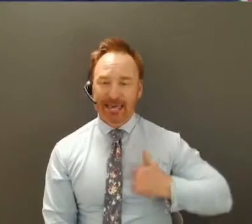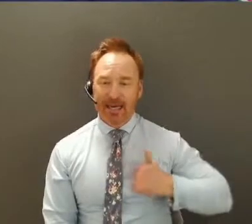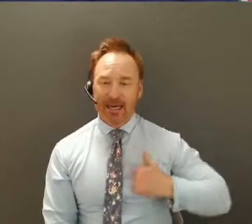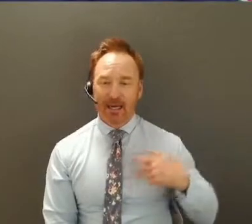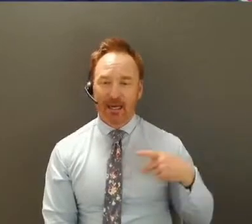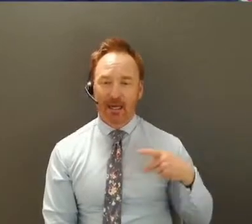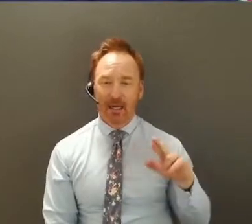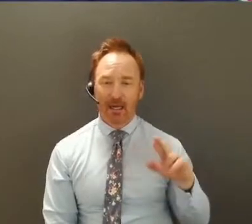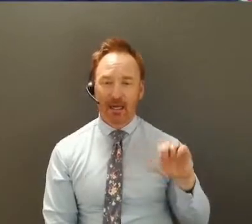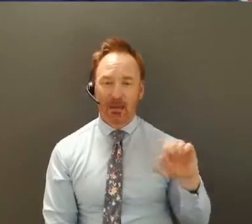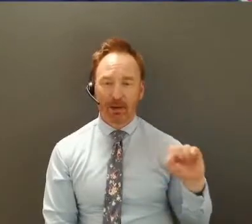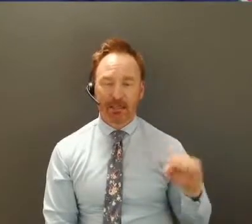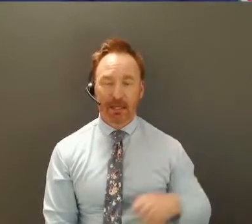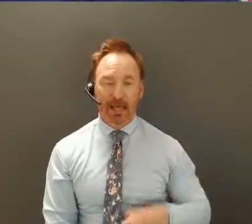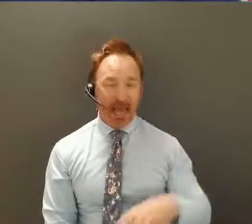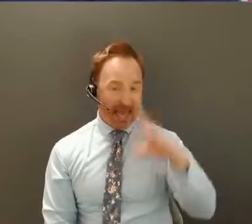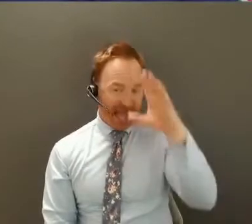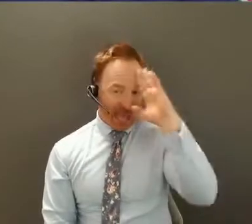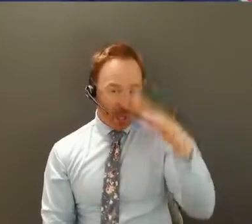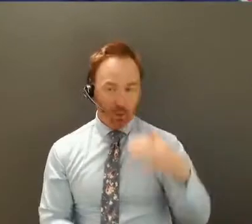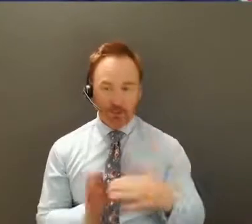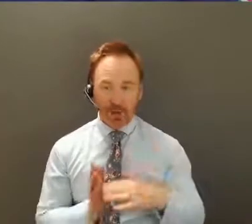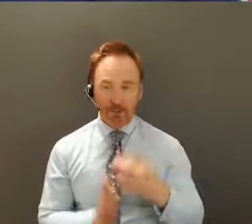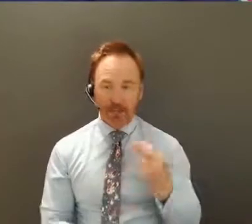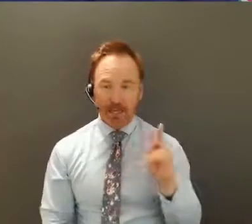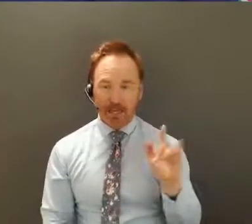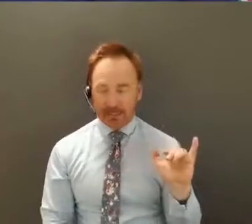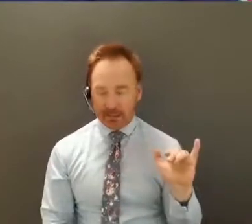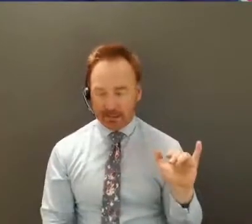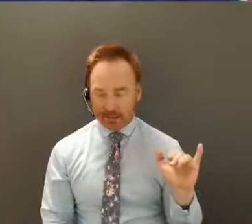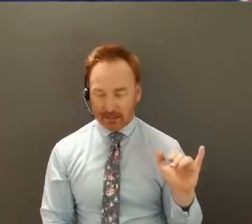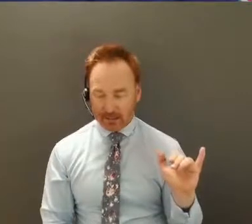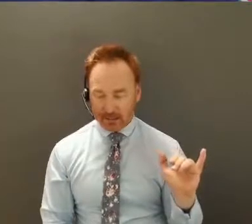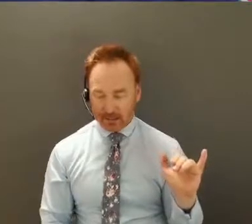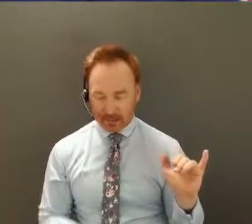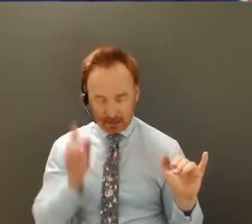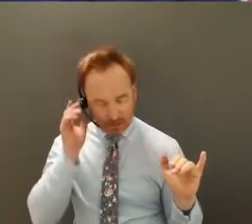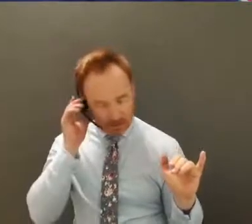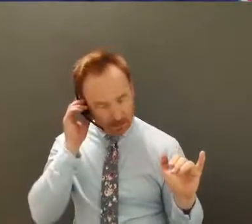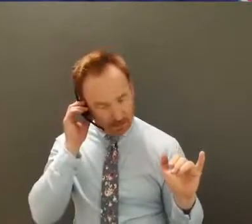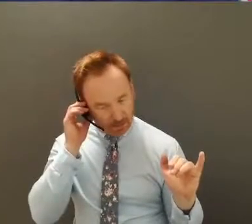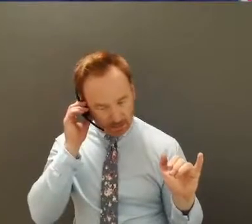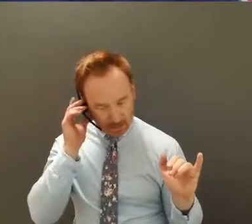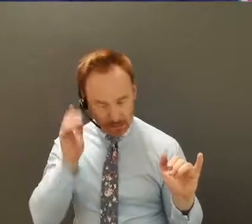territory and I'm curious if it was a travel related case that